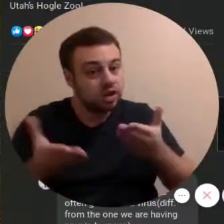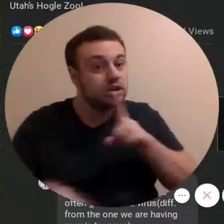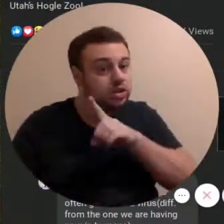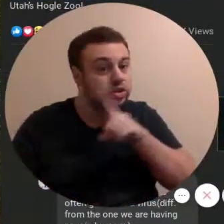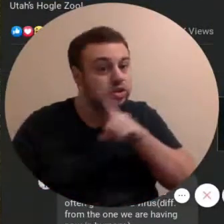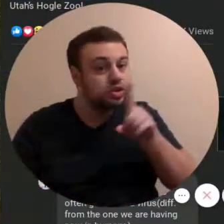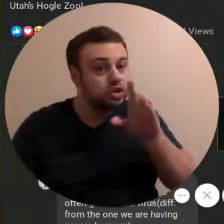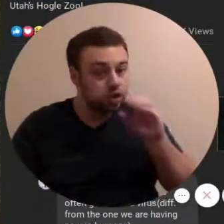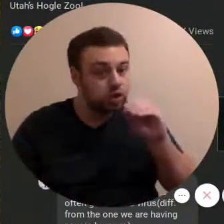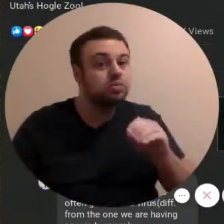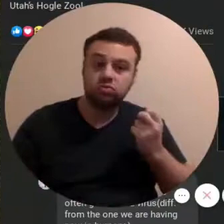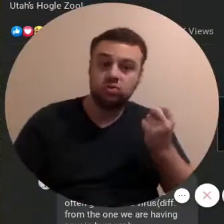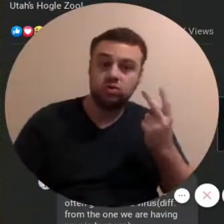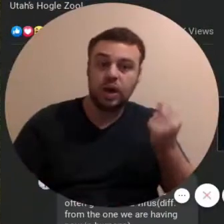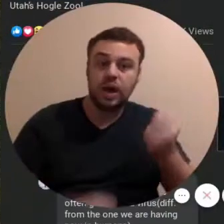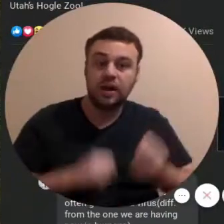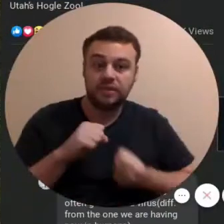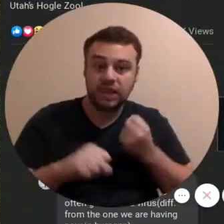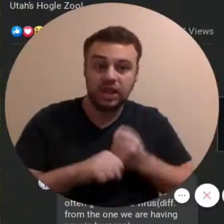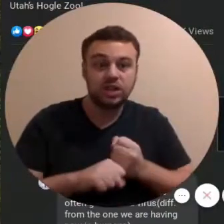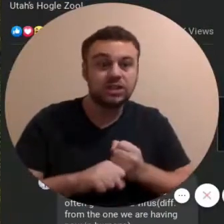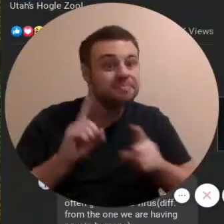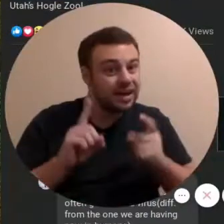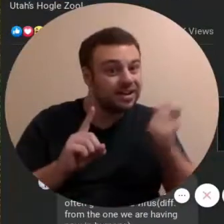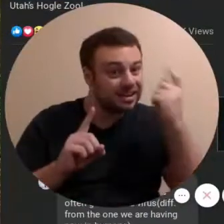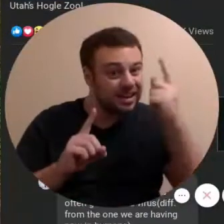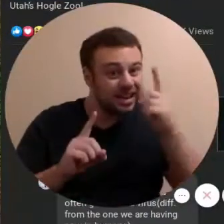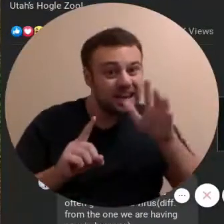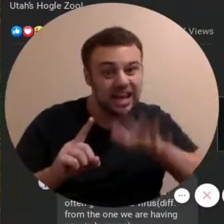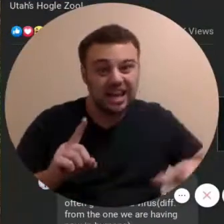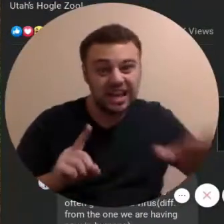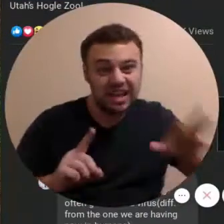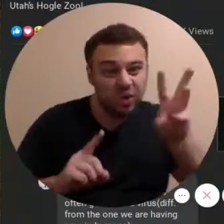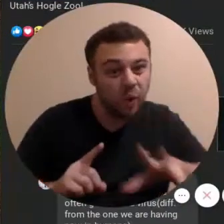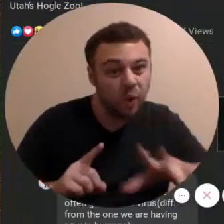Brad: Oh, thats all? Gwen: Yeah. Brad: Oh, interesting. Gwen: Yeah.